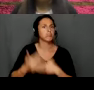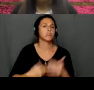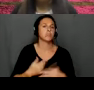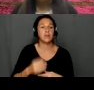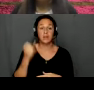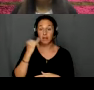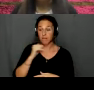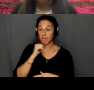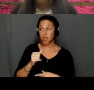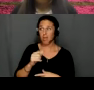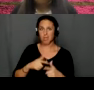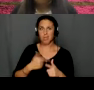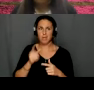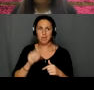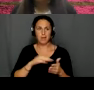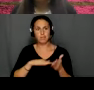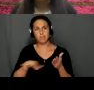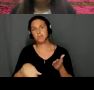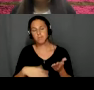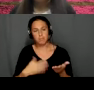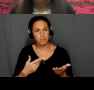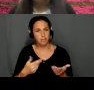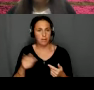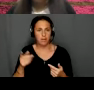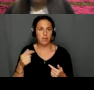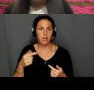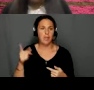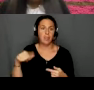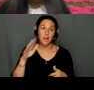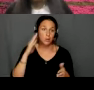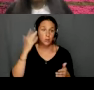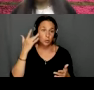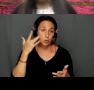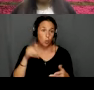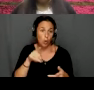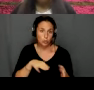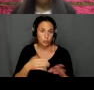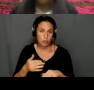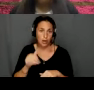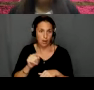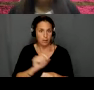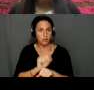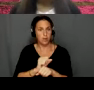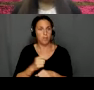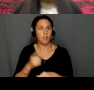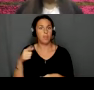they want you to go home and then maybe, so that is the reality and I wanted to share. Thank you.